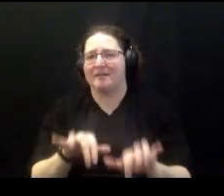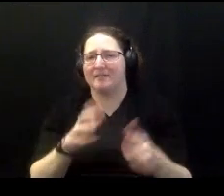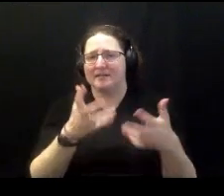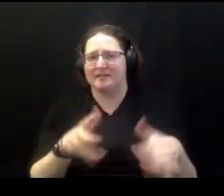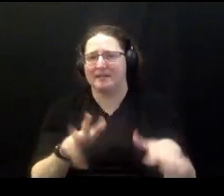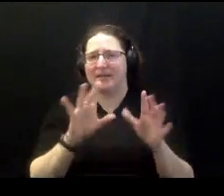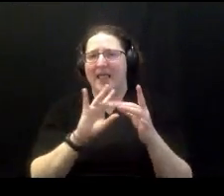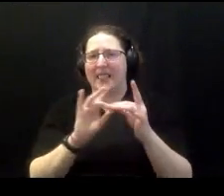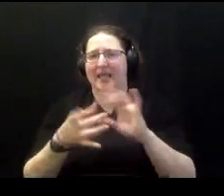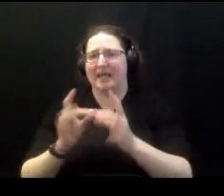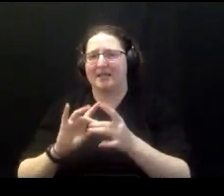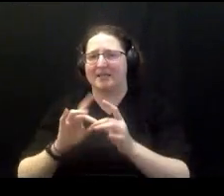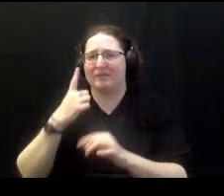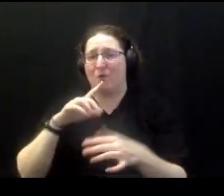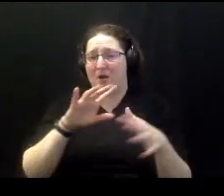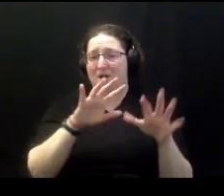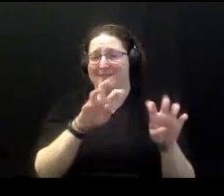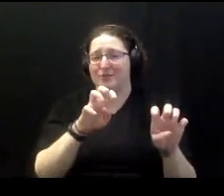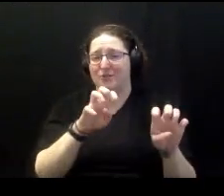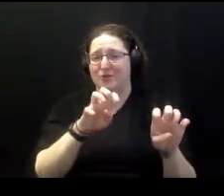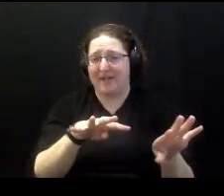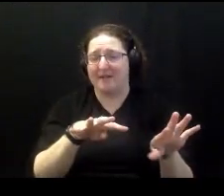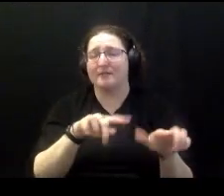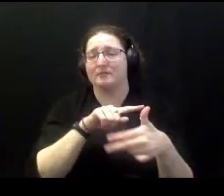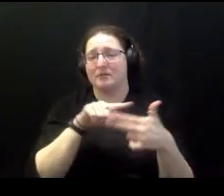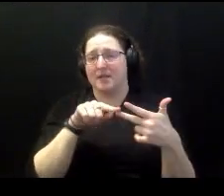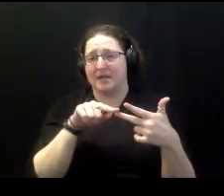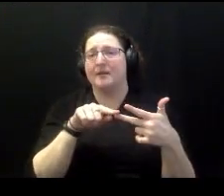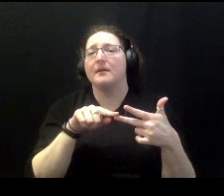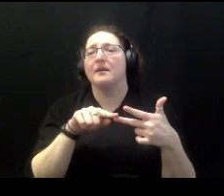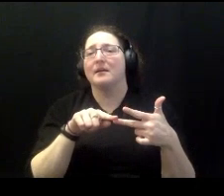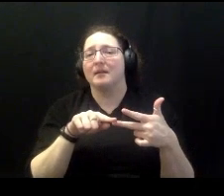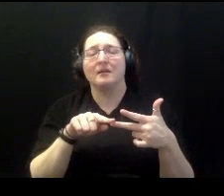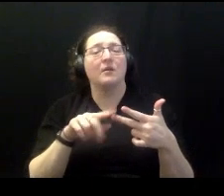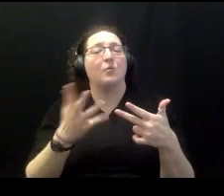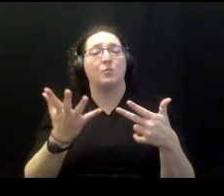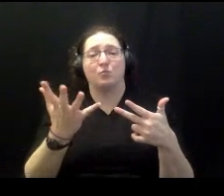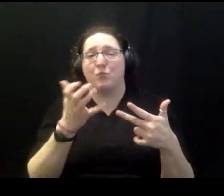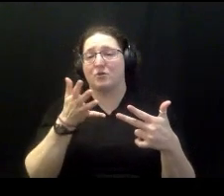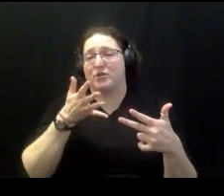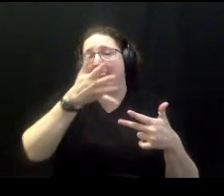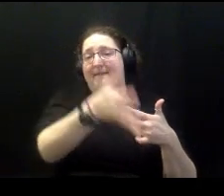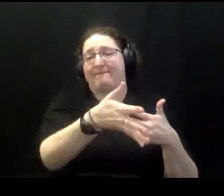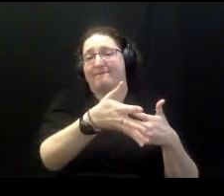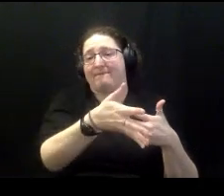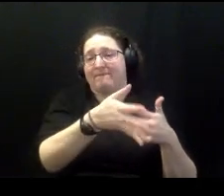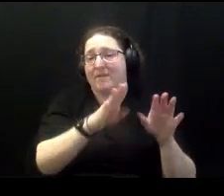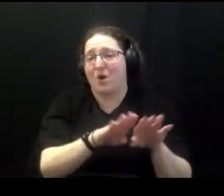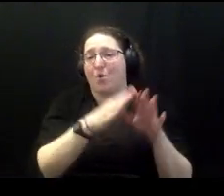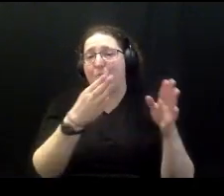to each of the surveys. It is our intent to leave these surveys open for the month of October.